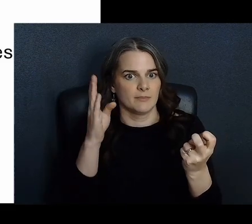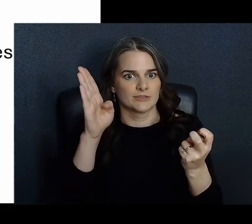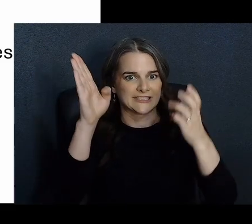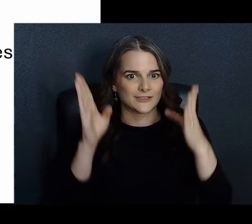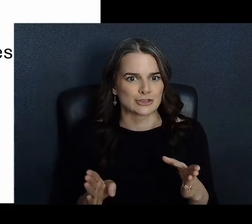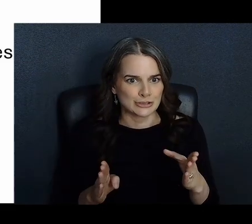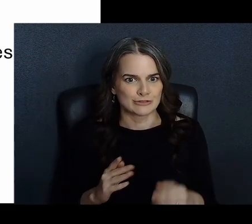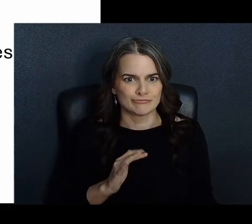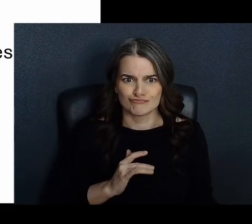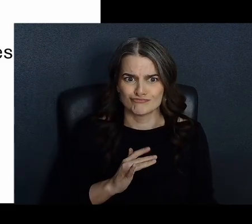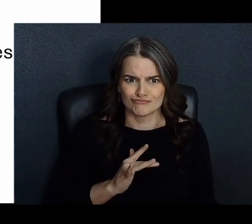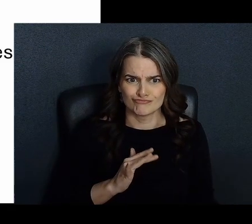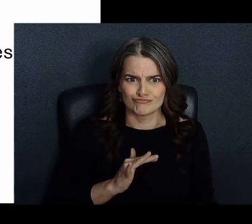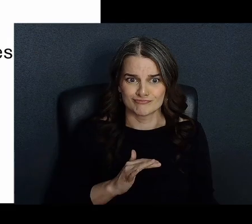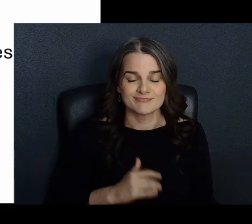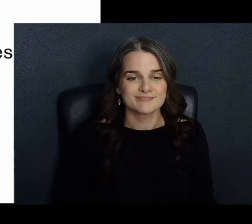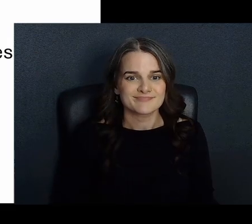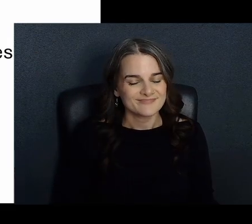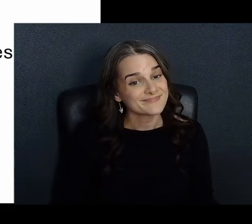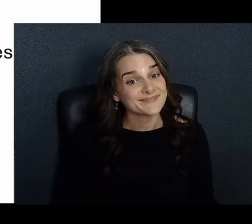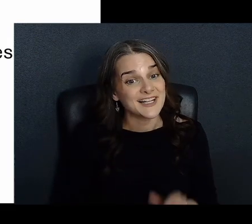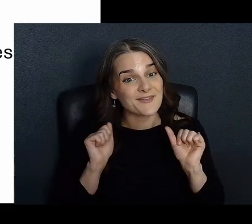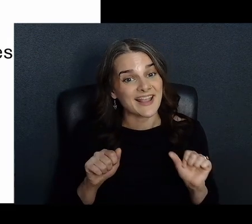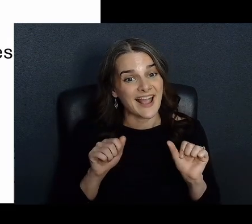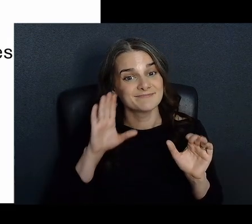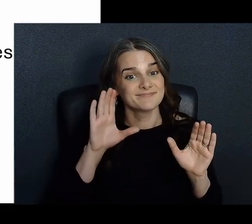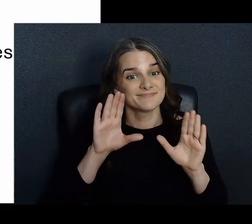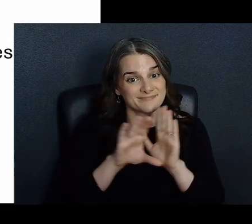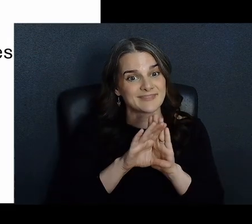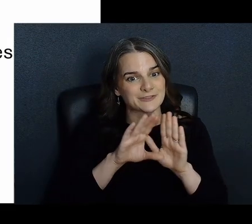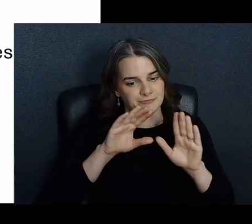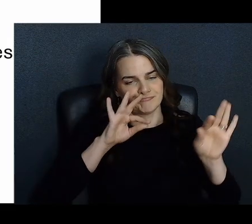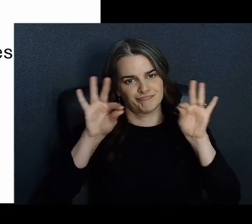So it does have that ability to describe scene. The difference between this and the OrCam,